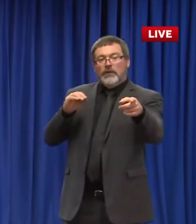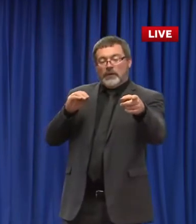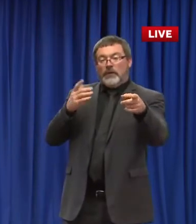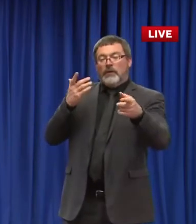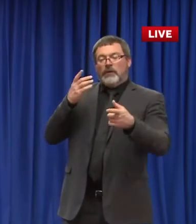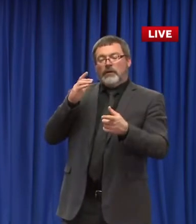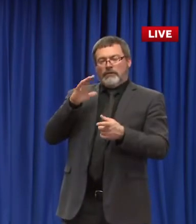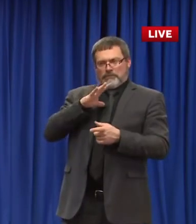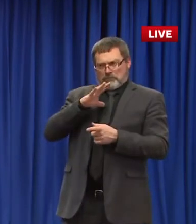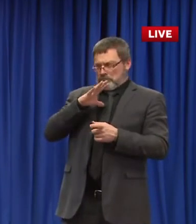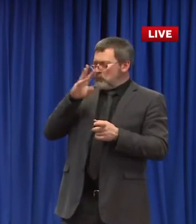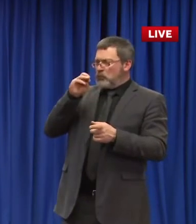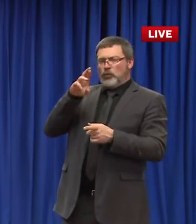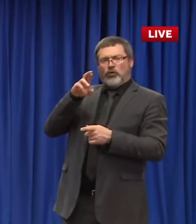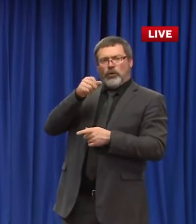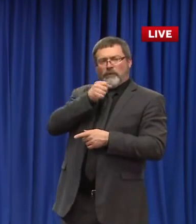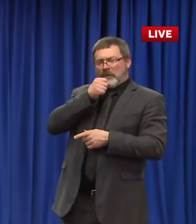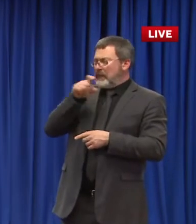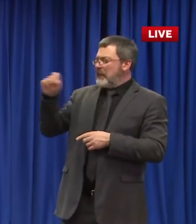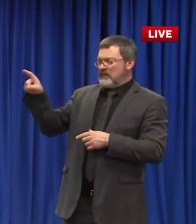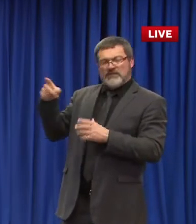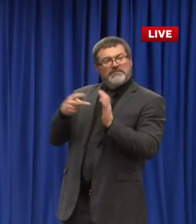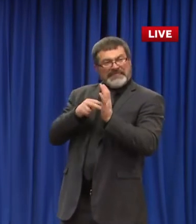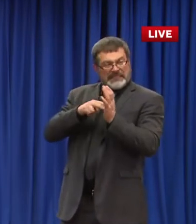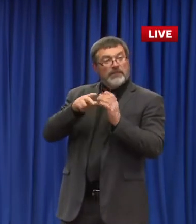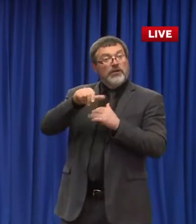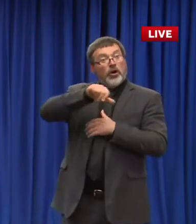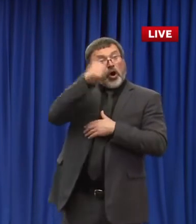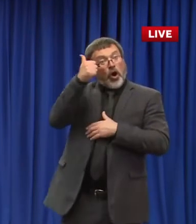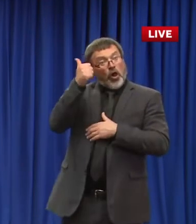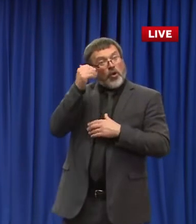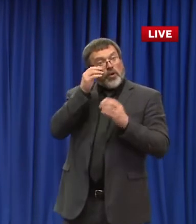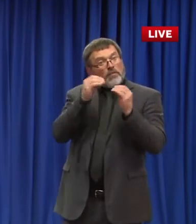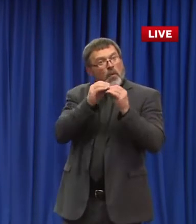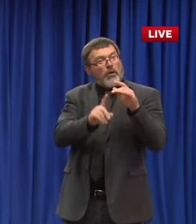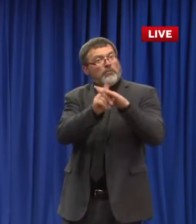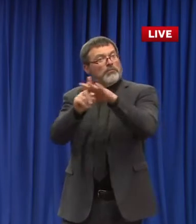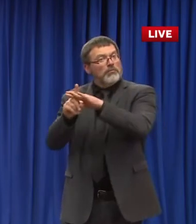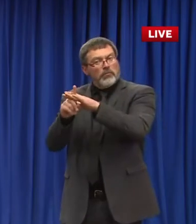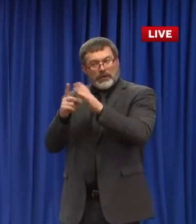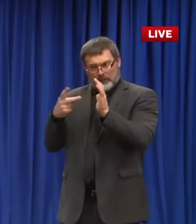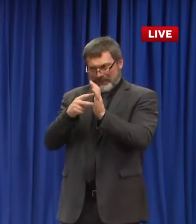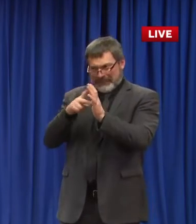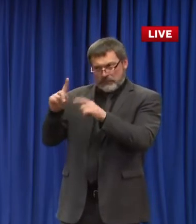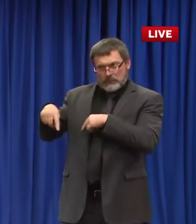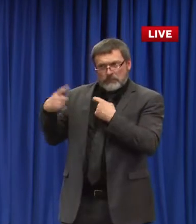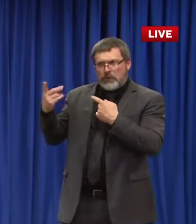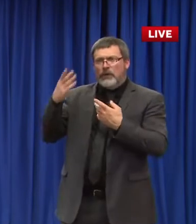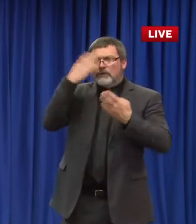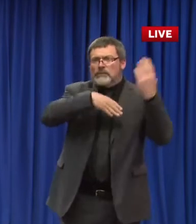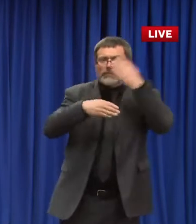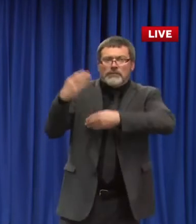RECOVERING IN THE HOSPITAL IS SO UNIQUE AND THE SYMPTOMS SO POINTED I GUESS THAT IT’S UNLIKELY THAT THERE ARE OTHERS THAT YOU DON’T KNOW ABOUT YET OR IS IT POSSIBLE?